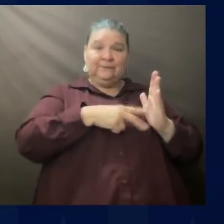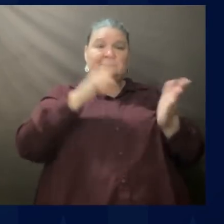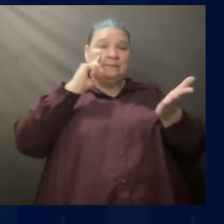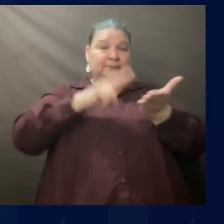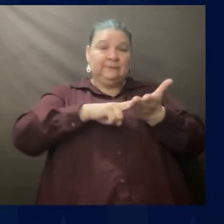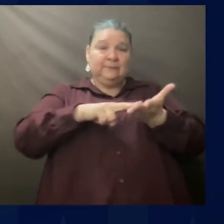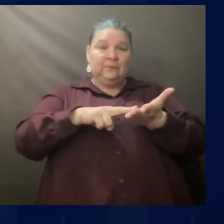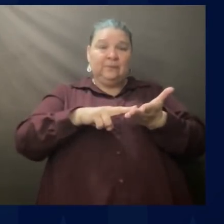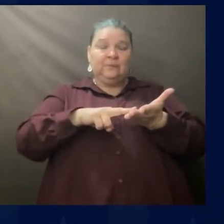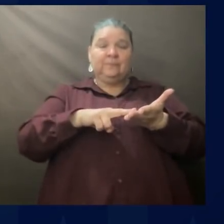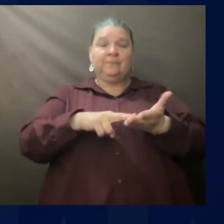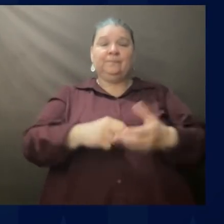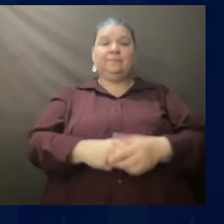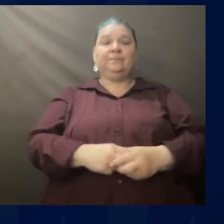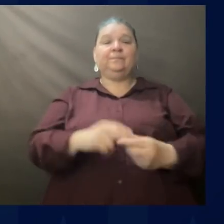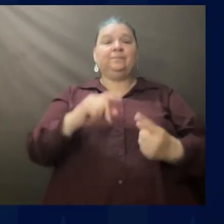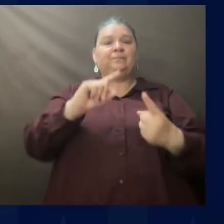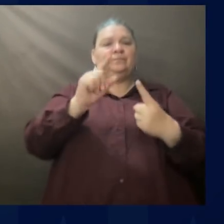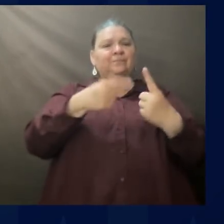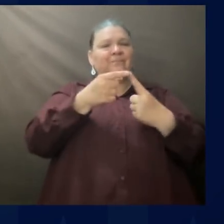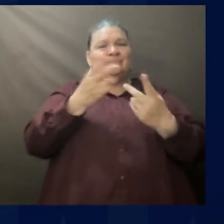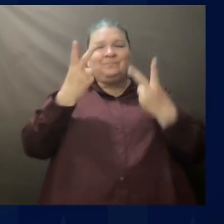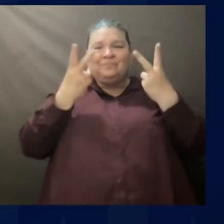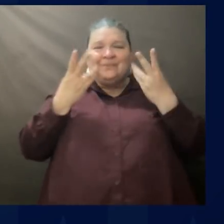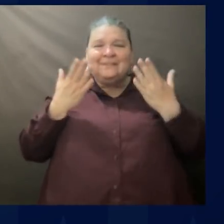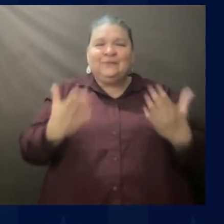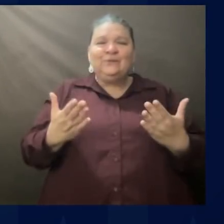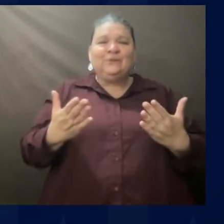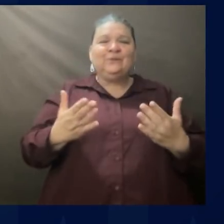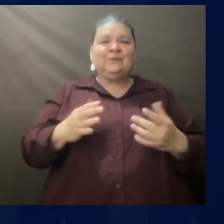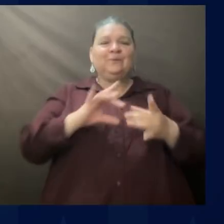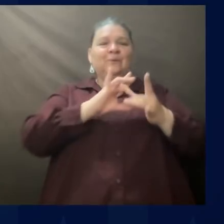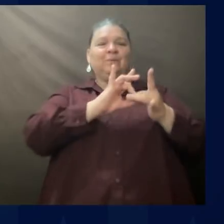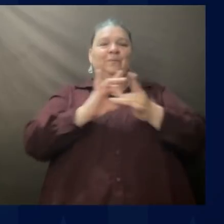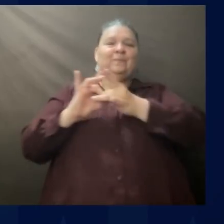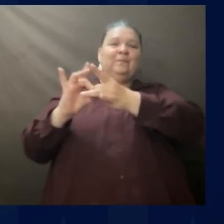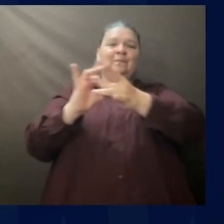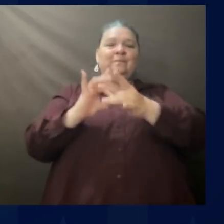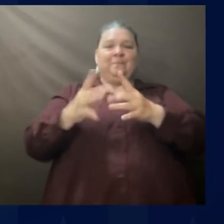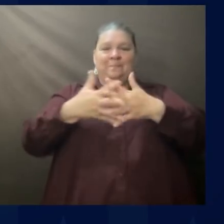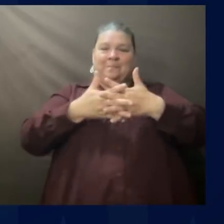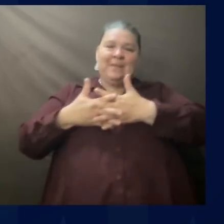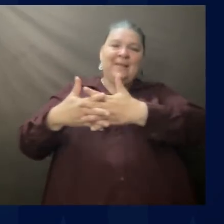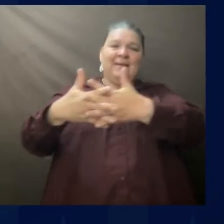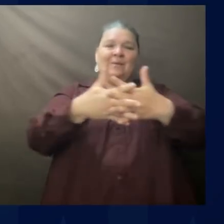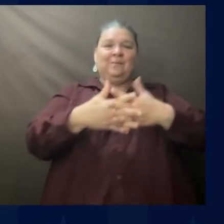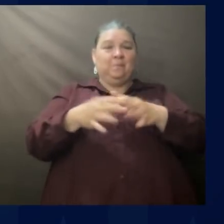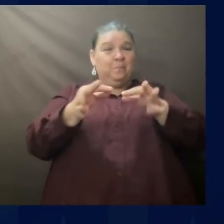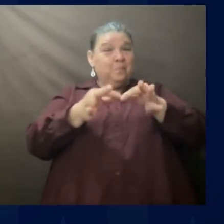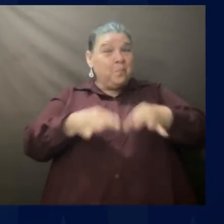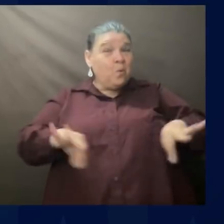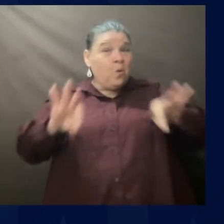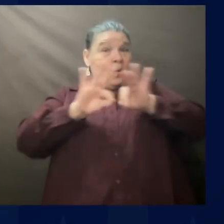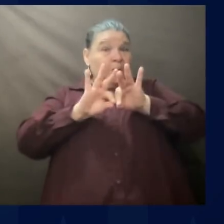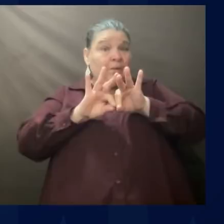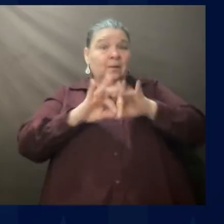And. Most importantly, Gold Star families. Welcome to all.